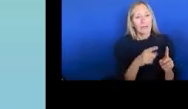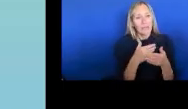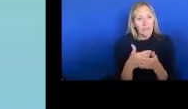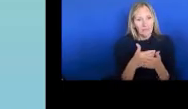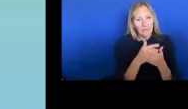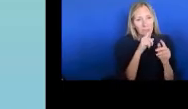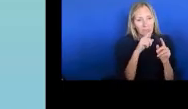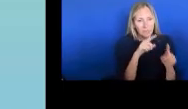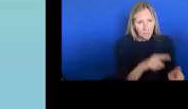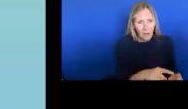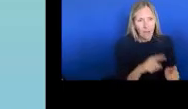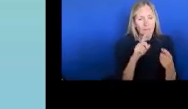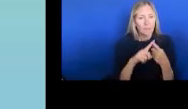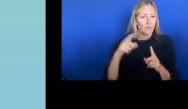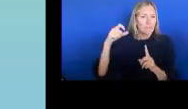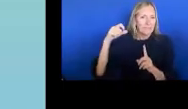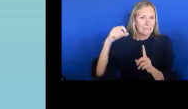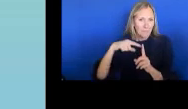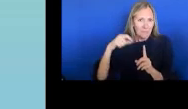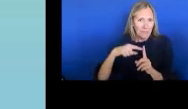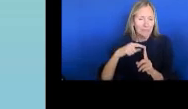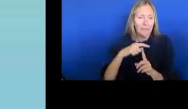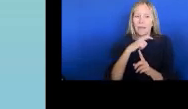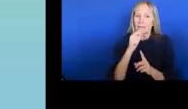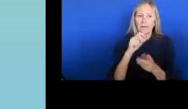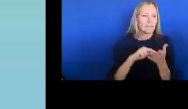responsiveness to stimulus does not mean it was received,